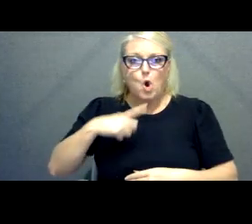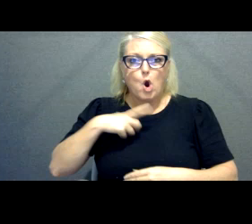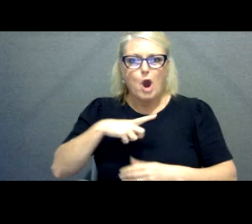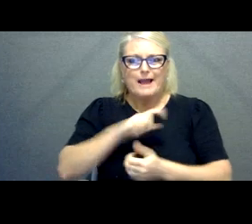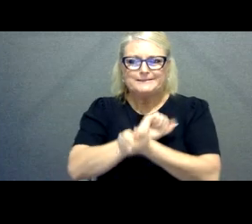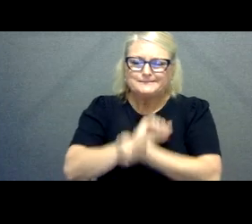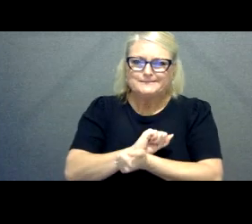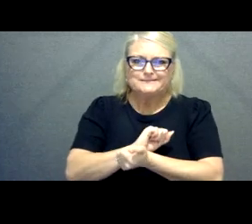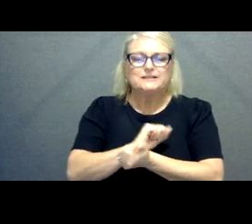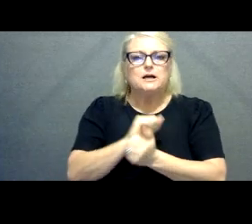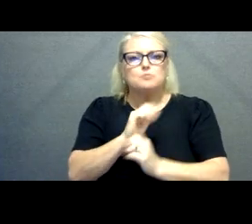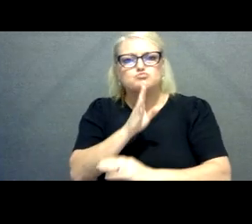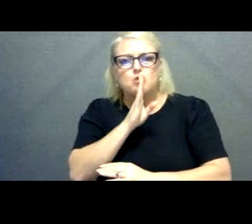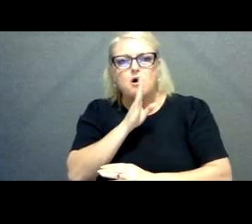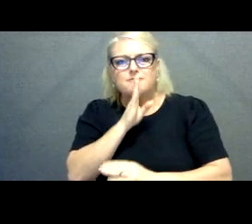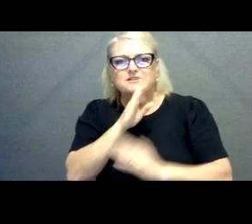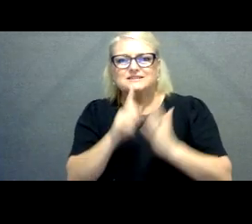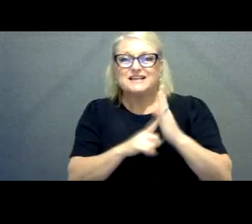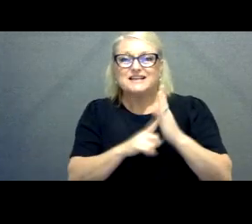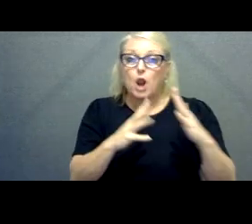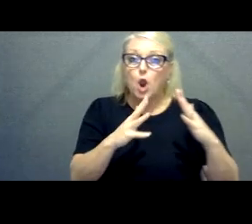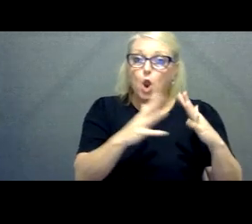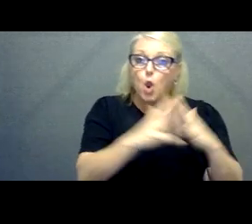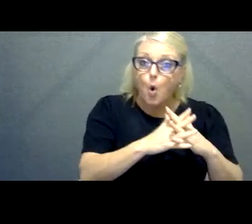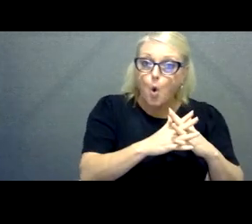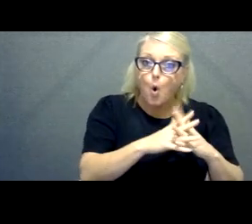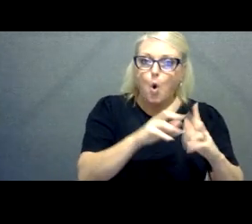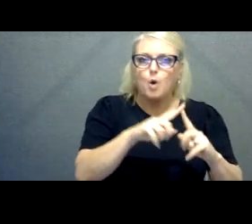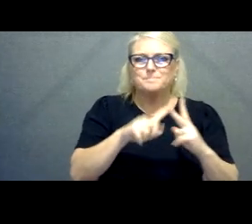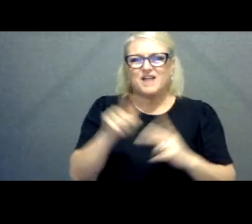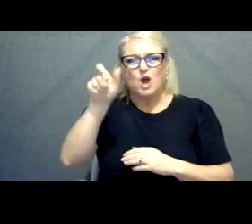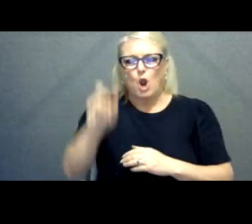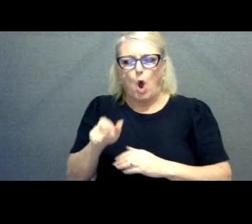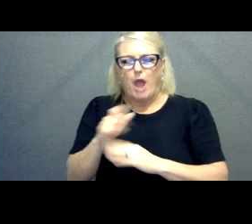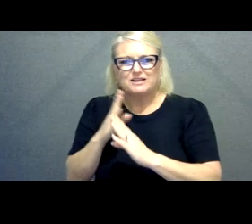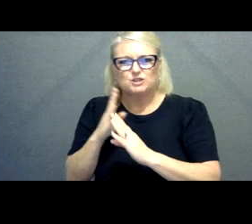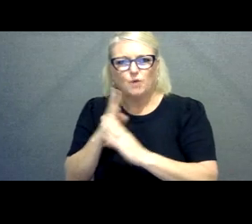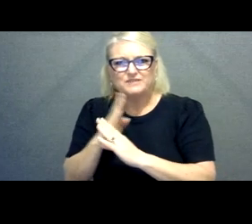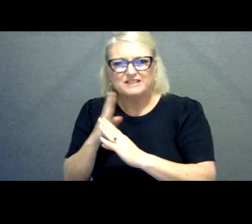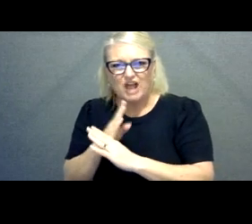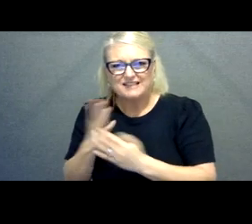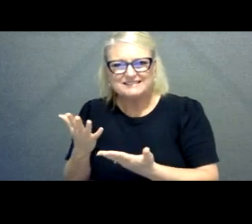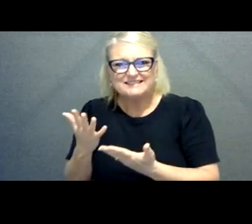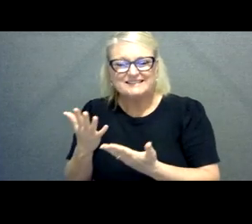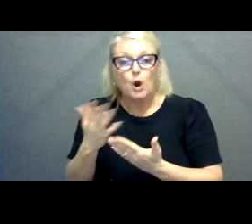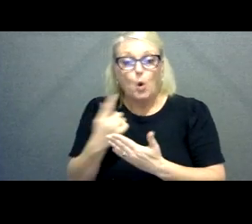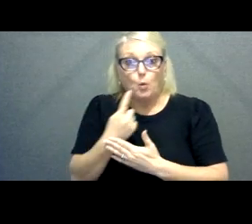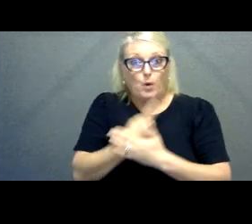confidentiality rules so we really can't talk to anyone but the client about their legal aid